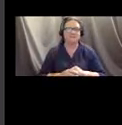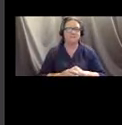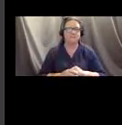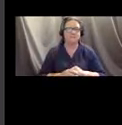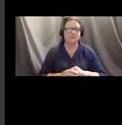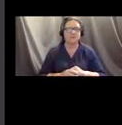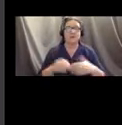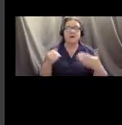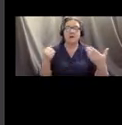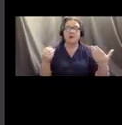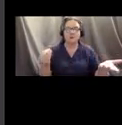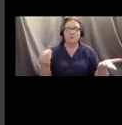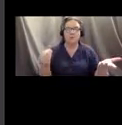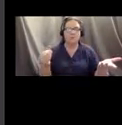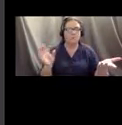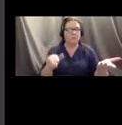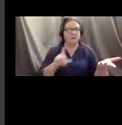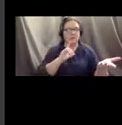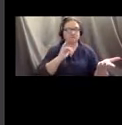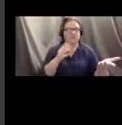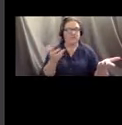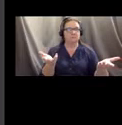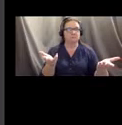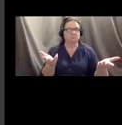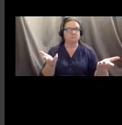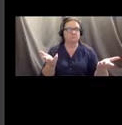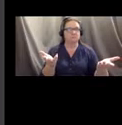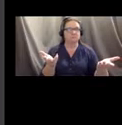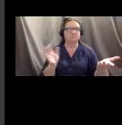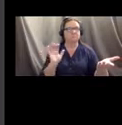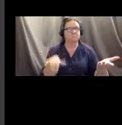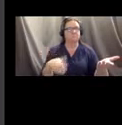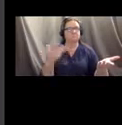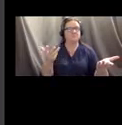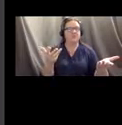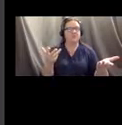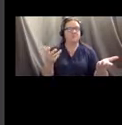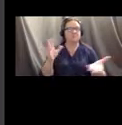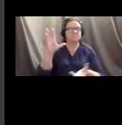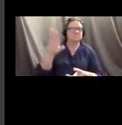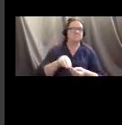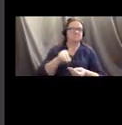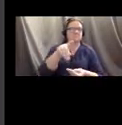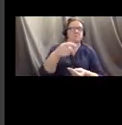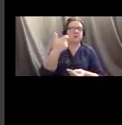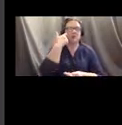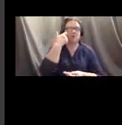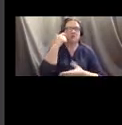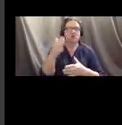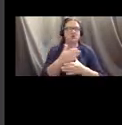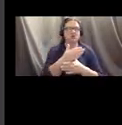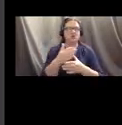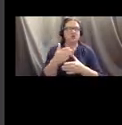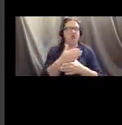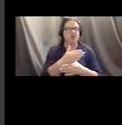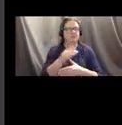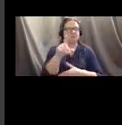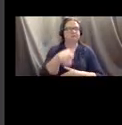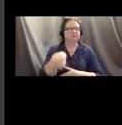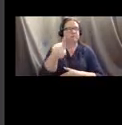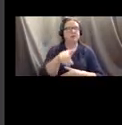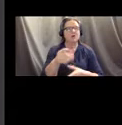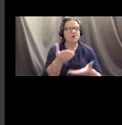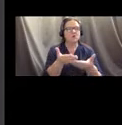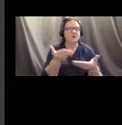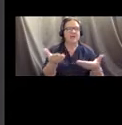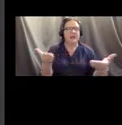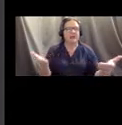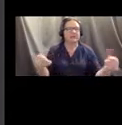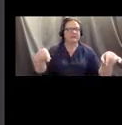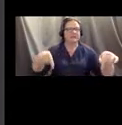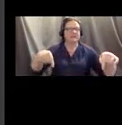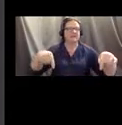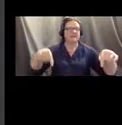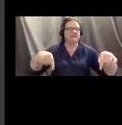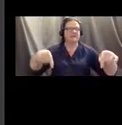So that's really what you just shared there are really the elements of this mind set,